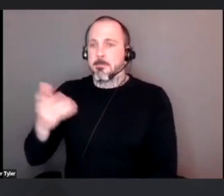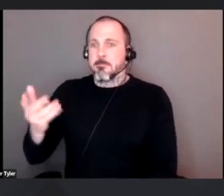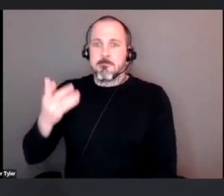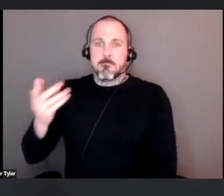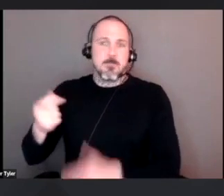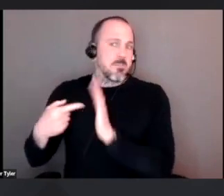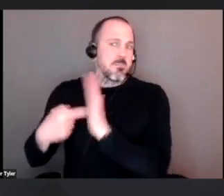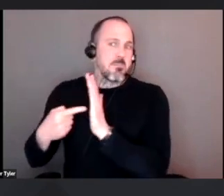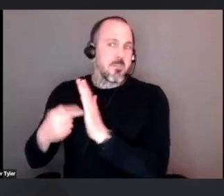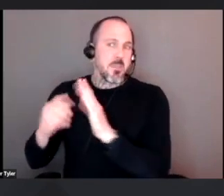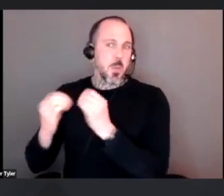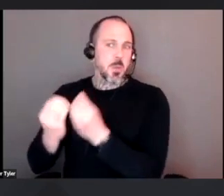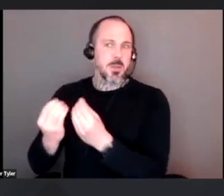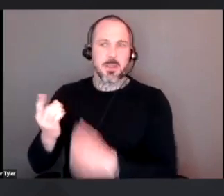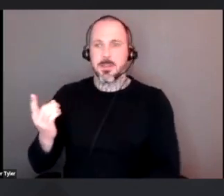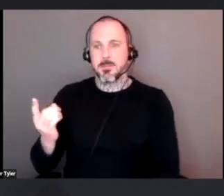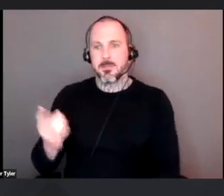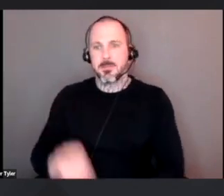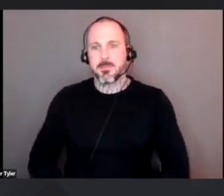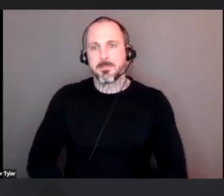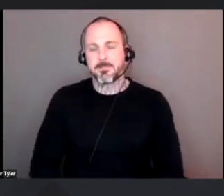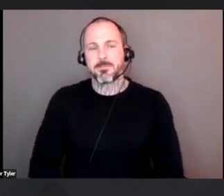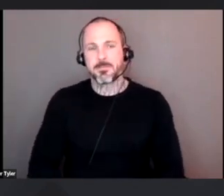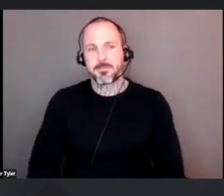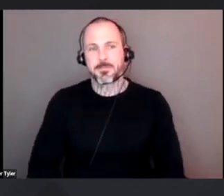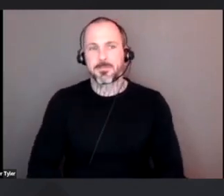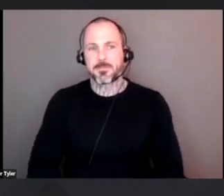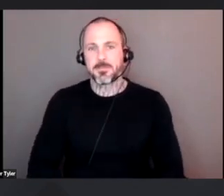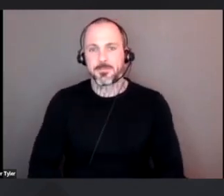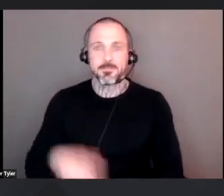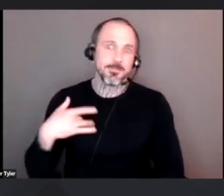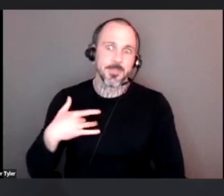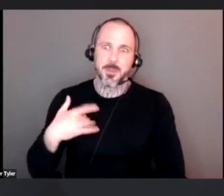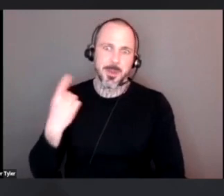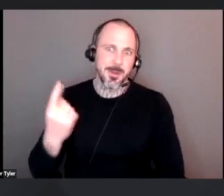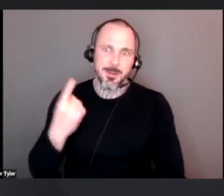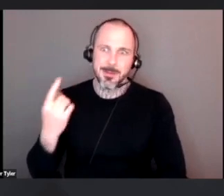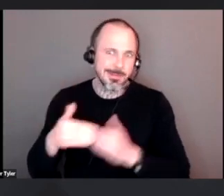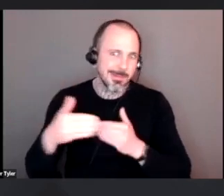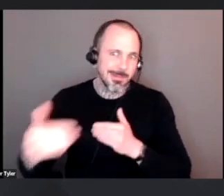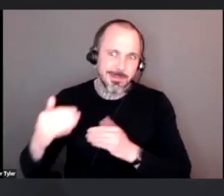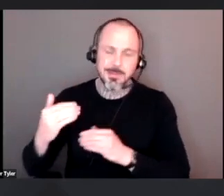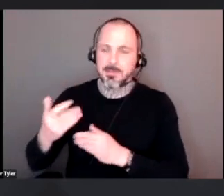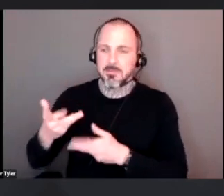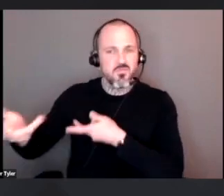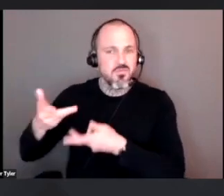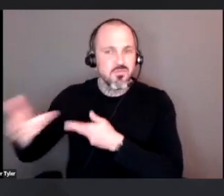So we have, I don't know, it's maybe a bit unique, but we're a smaller community so I would assume a lot of communities in the, you know,